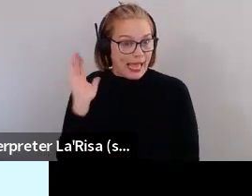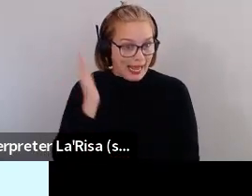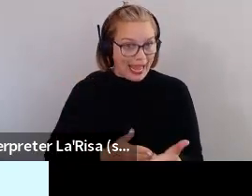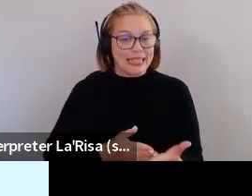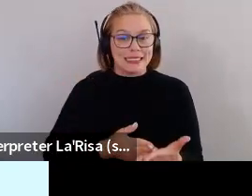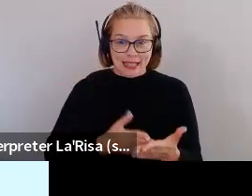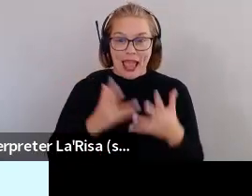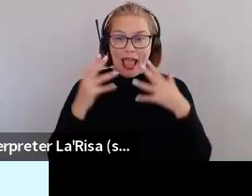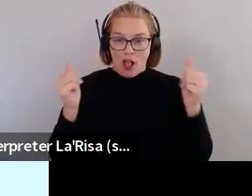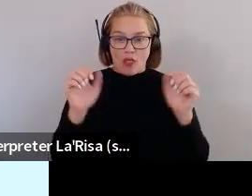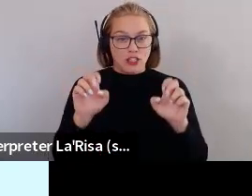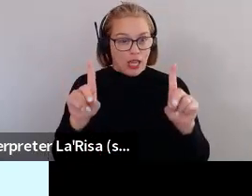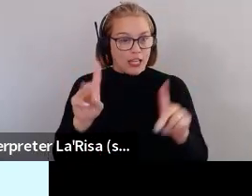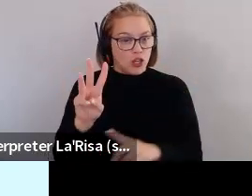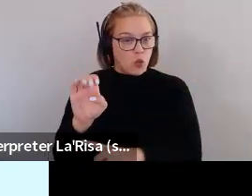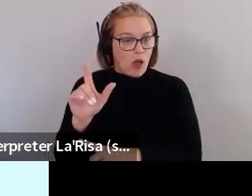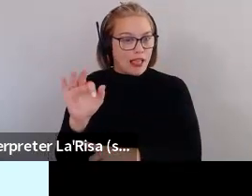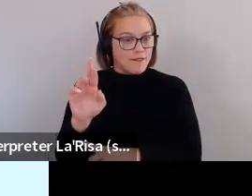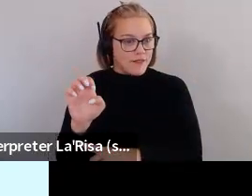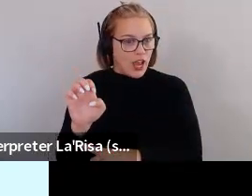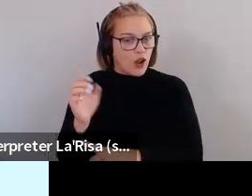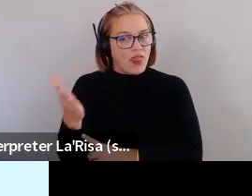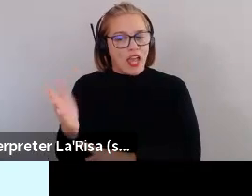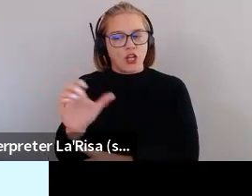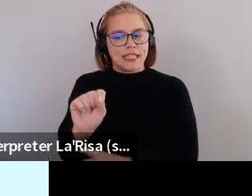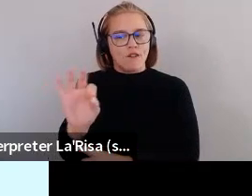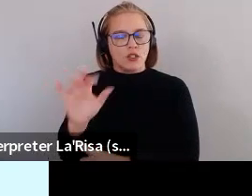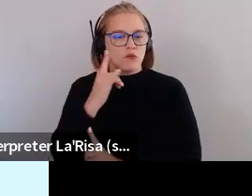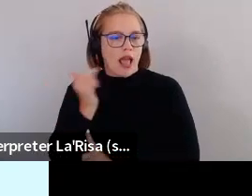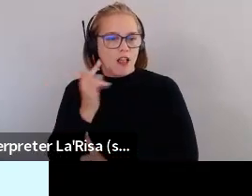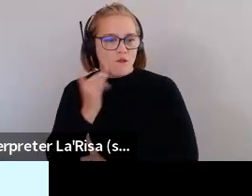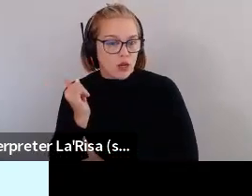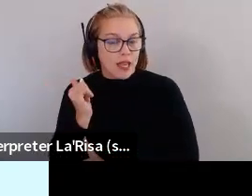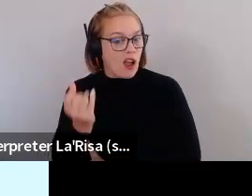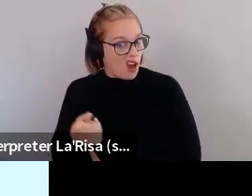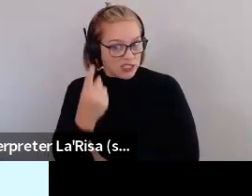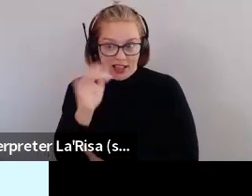written. The regulations kept not being written. Finally, in 1977 Varco